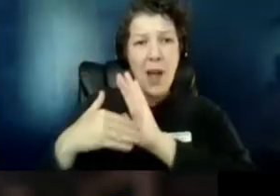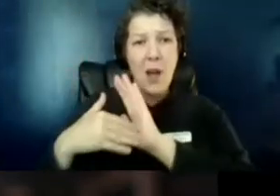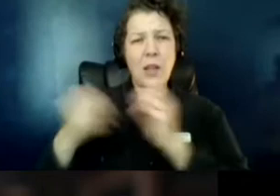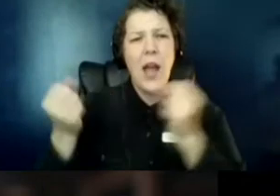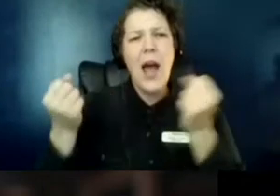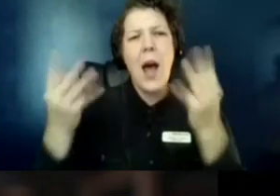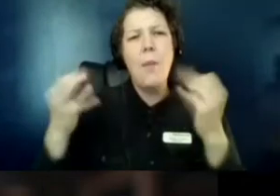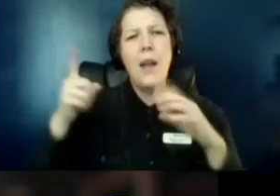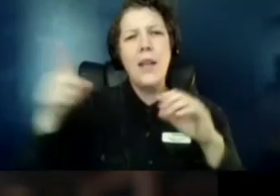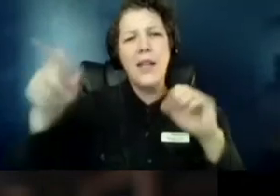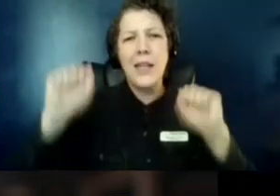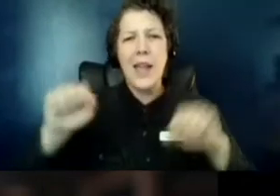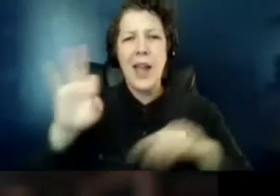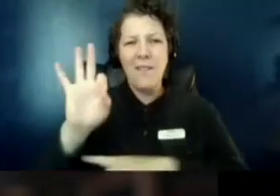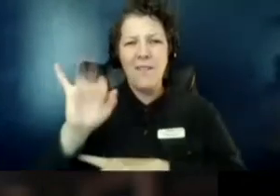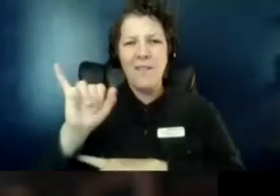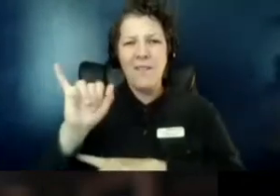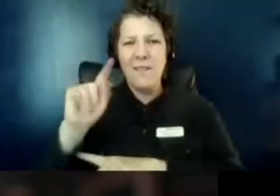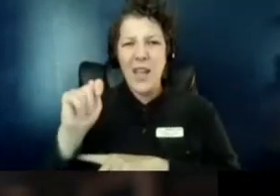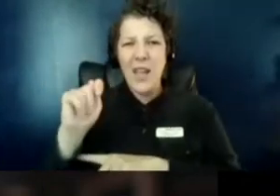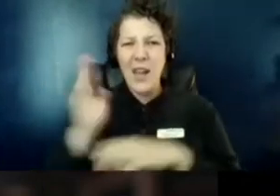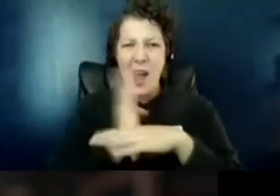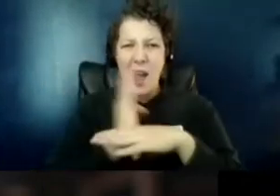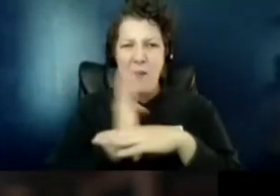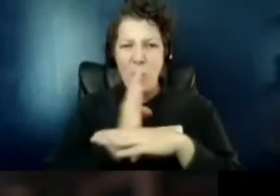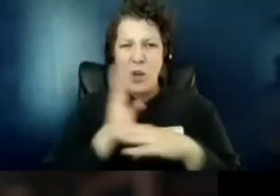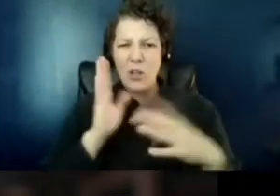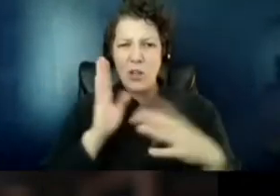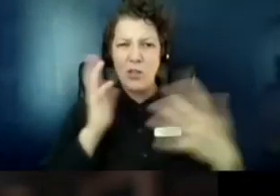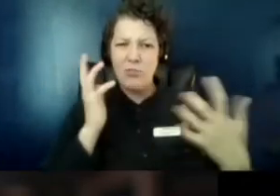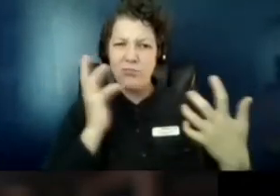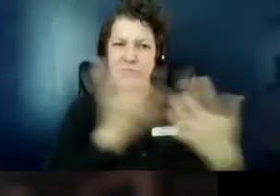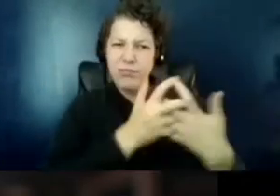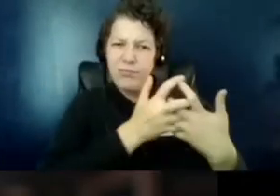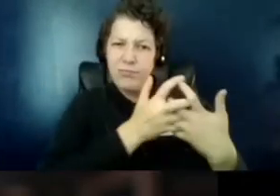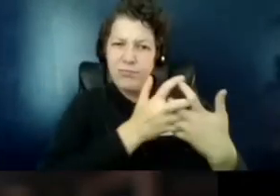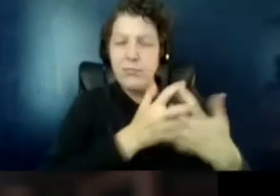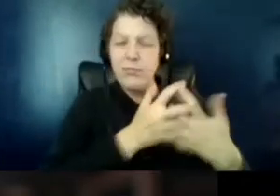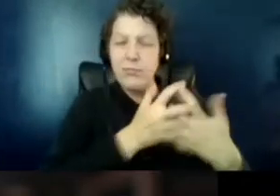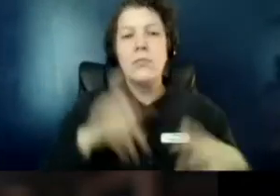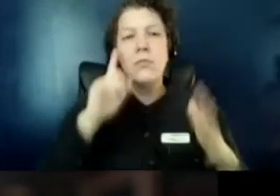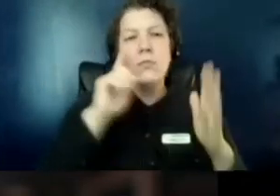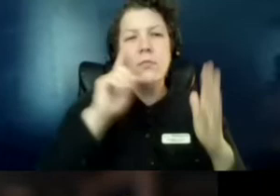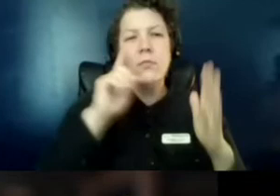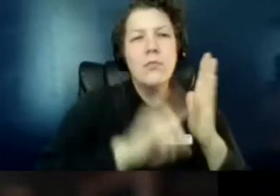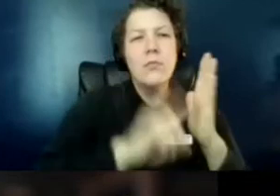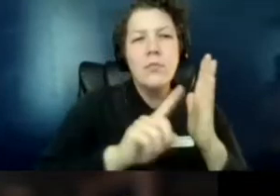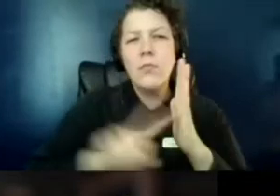was average. Not a single one of them met the averages for these ten different dimensions